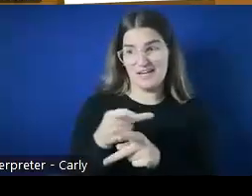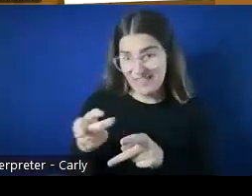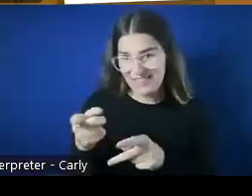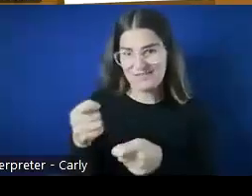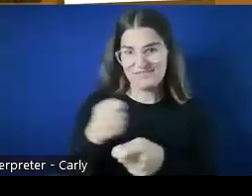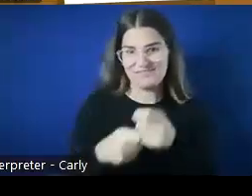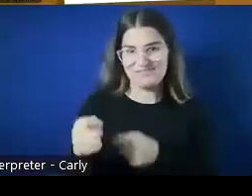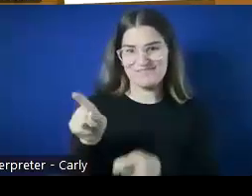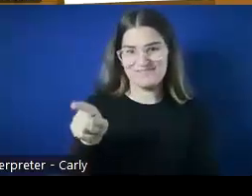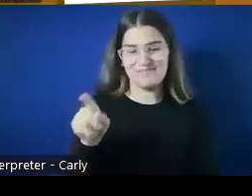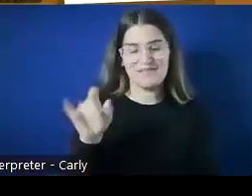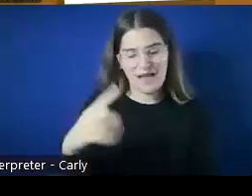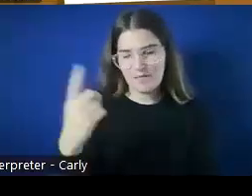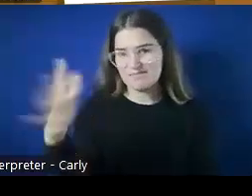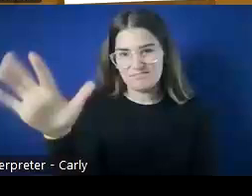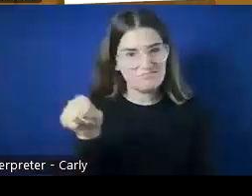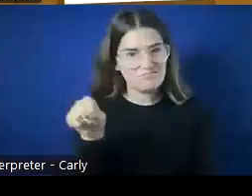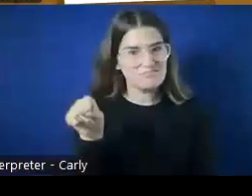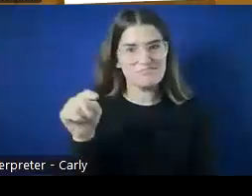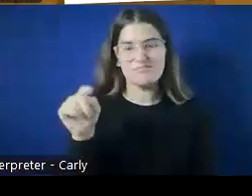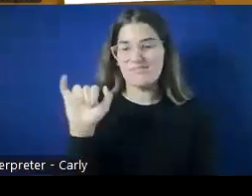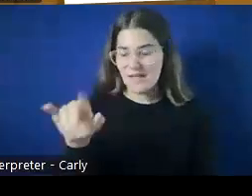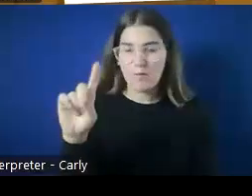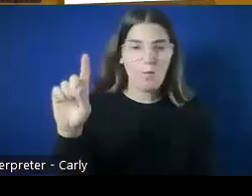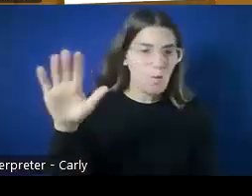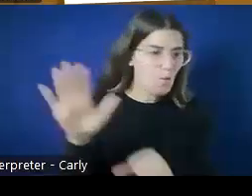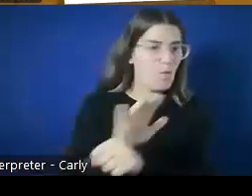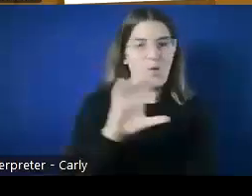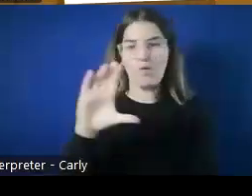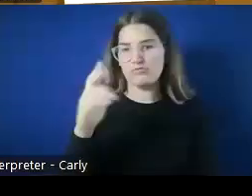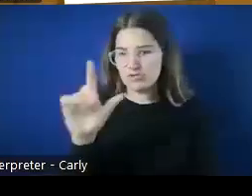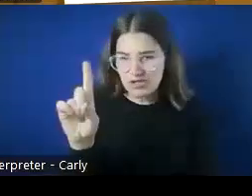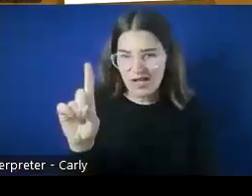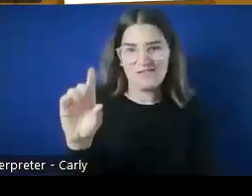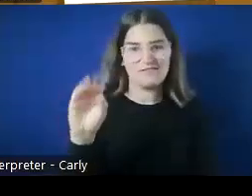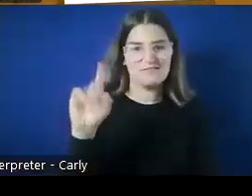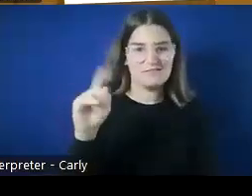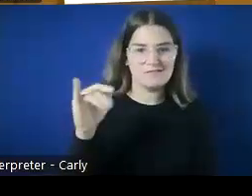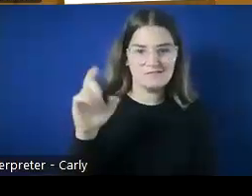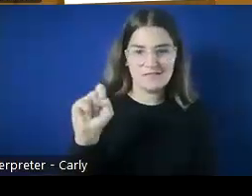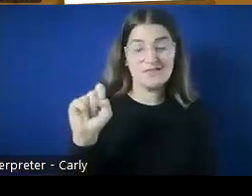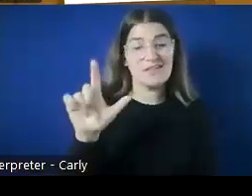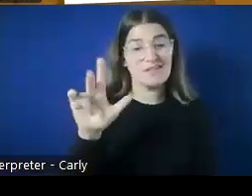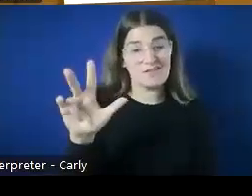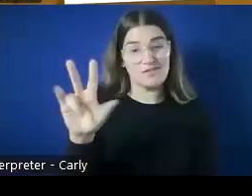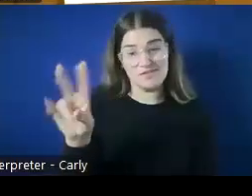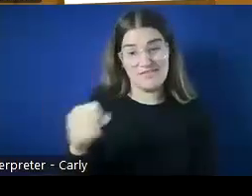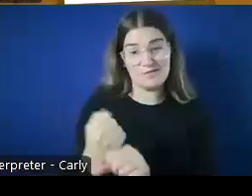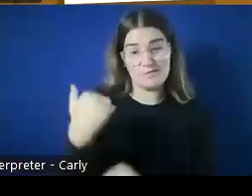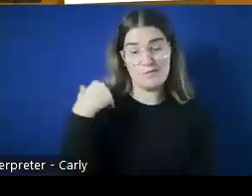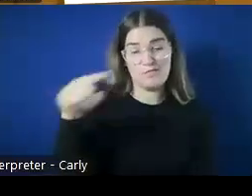and that was the entire child outpatient services when I started 37 years ago um so now we have two